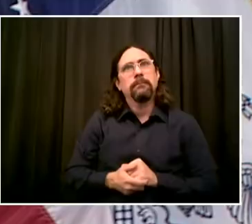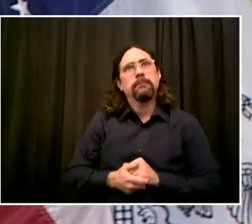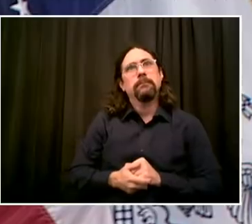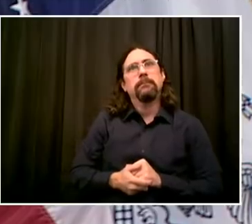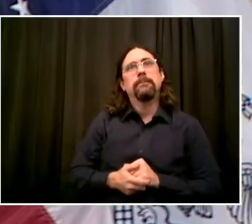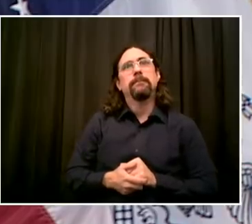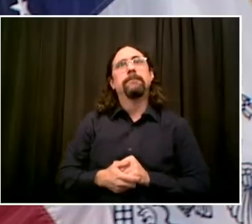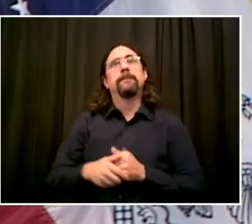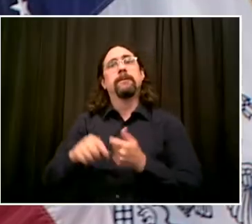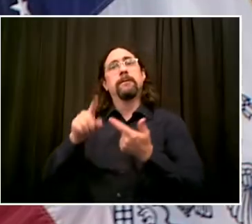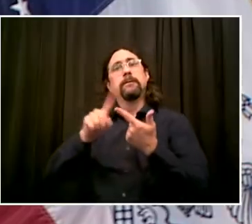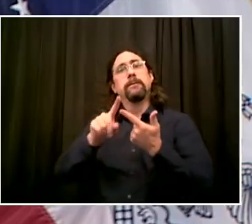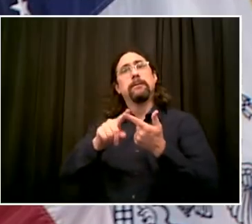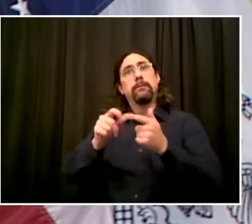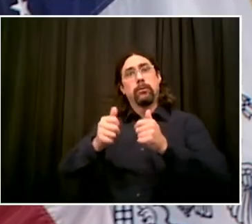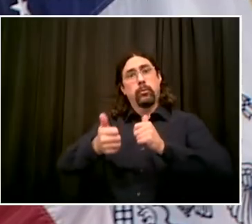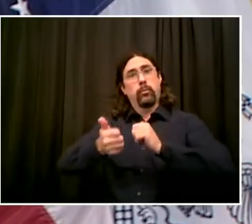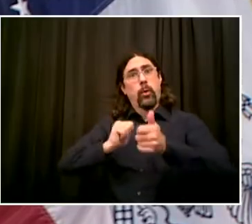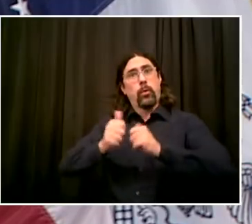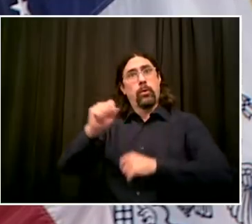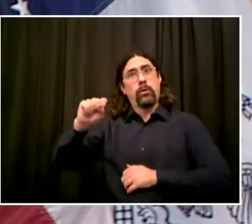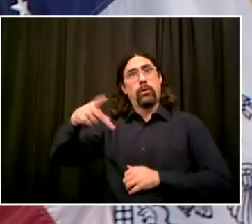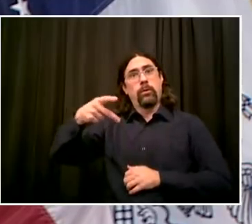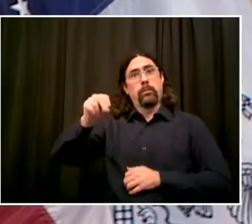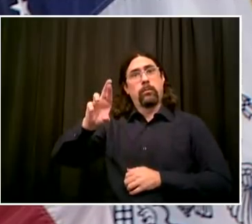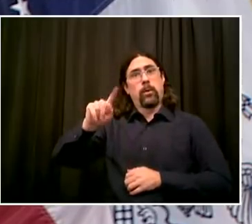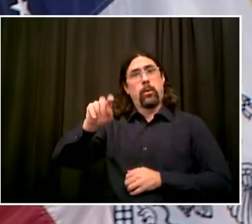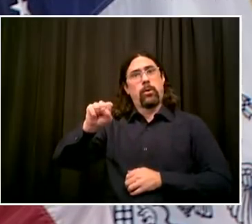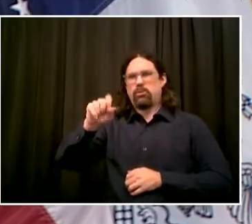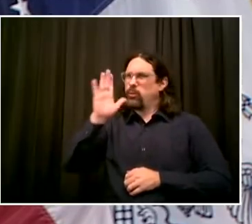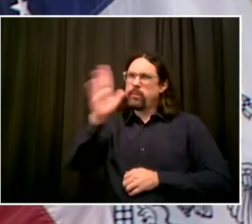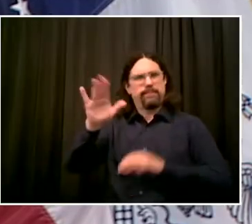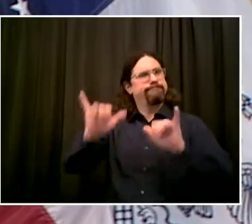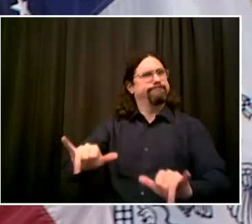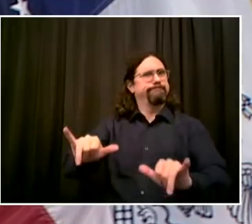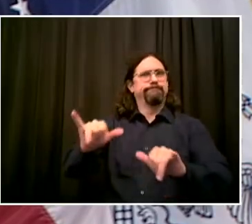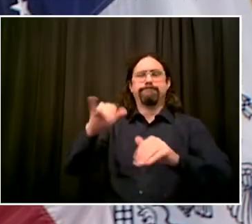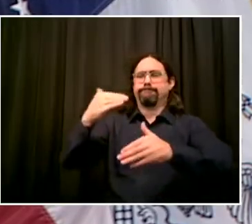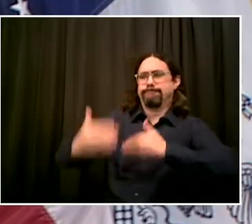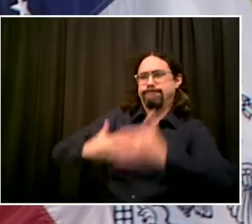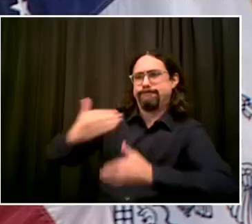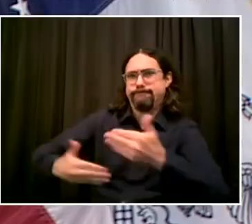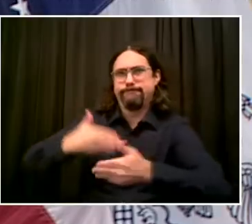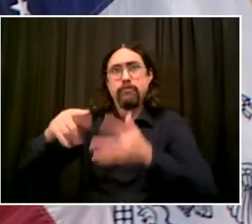PHASE 4, OBVIOUSLY THE SPORTS EVENTS WITHOUT